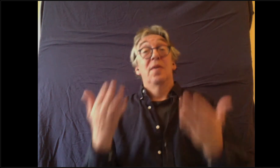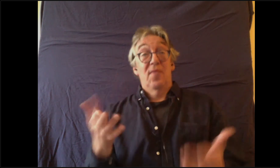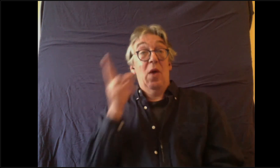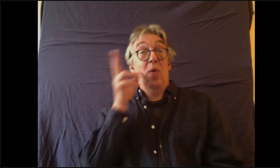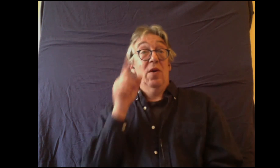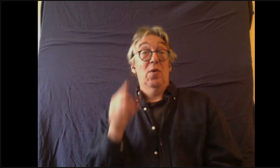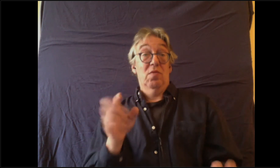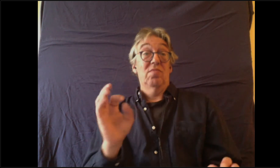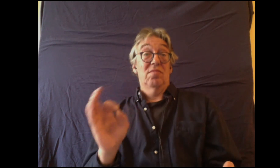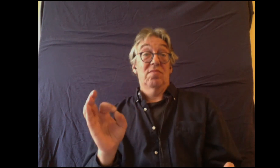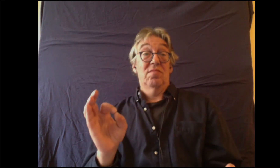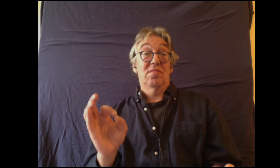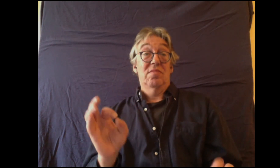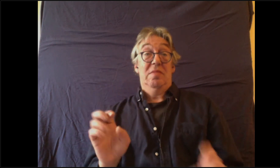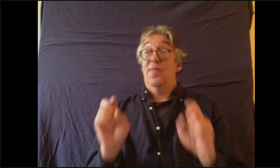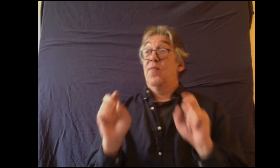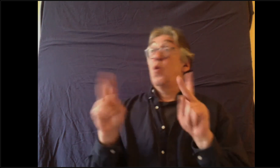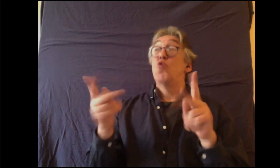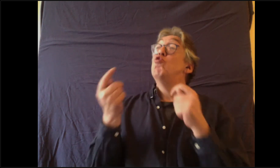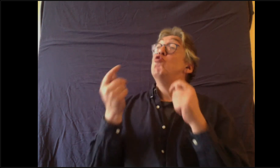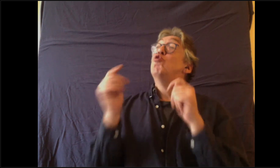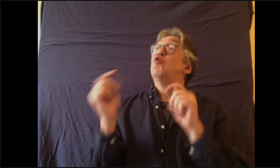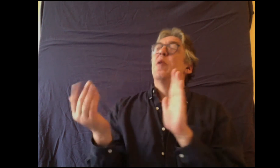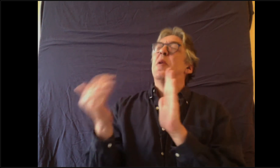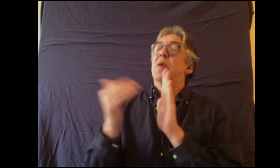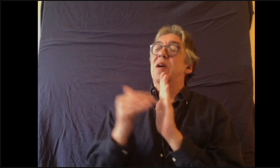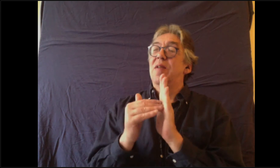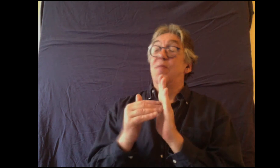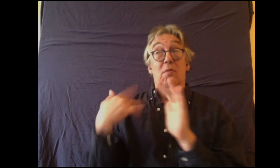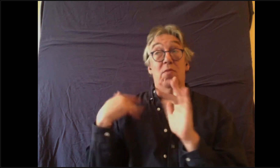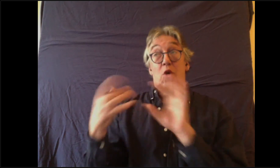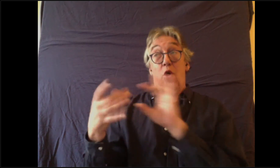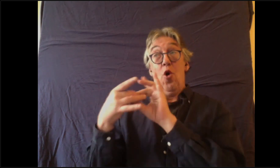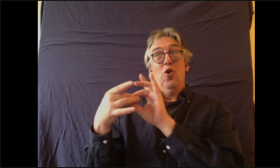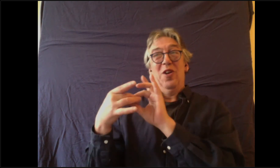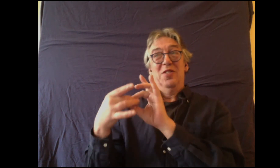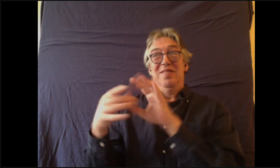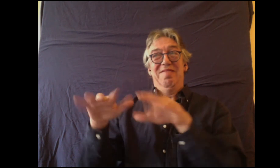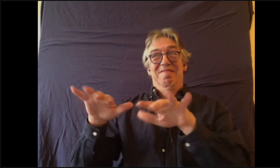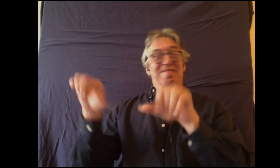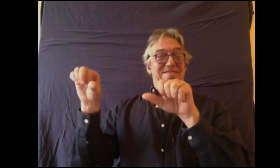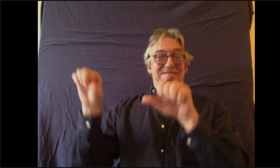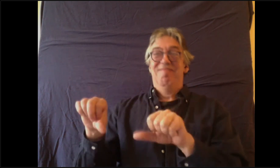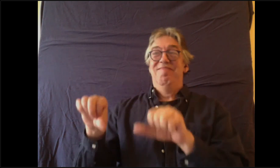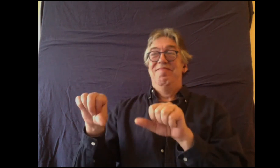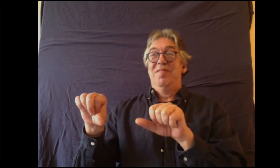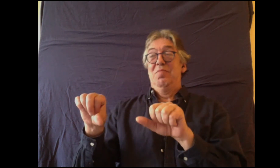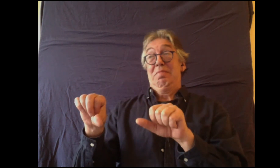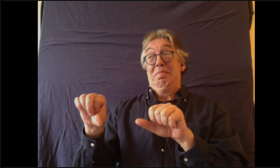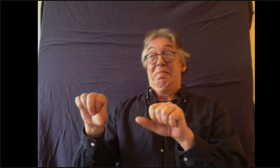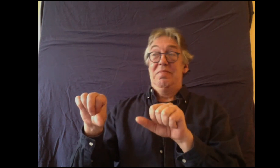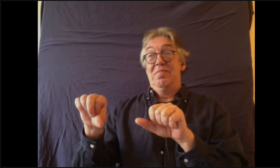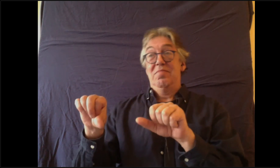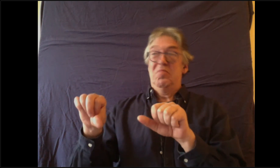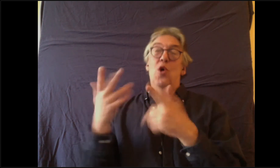Let's try again because the connection isn't good. So I don't know, let's try again.